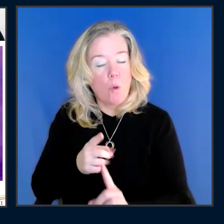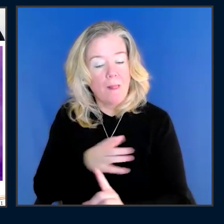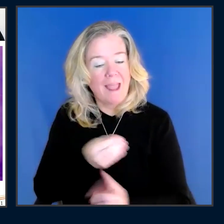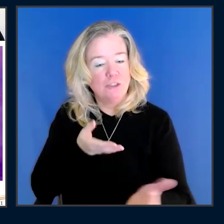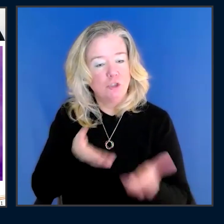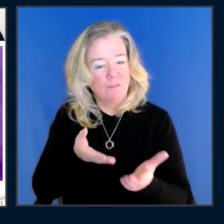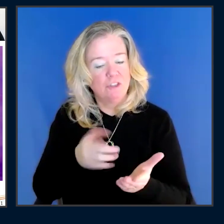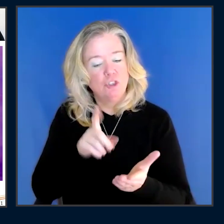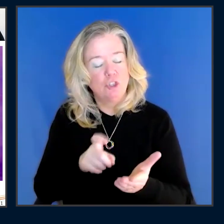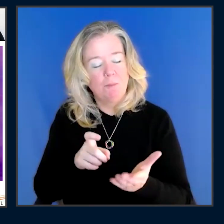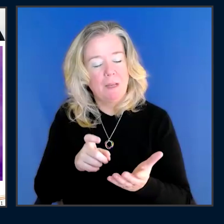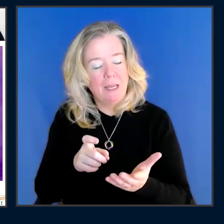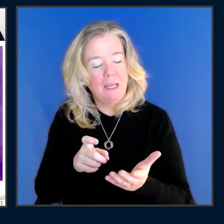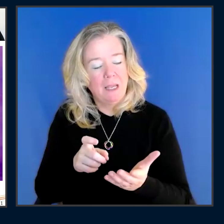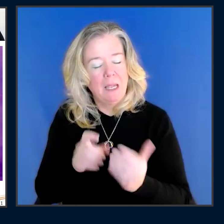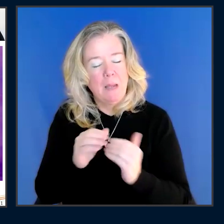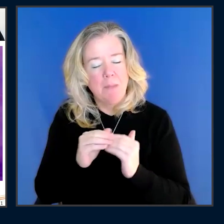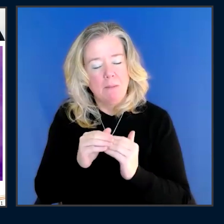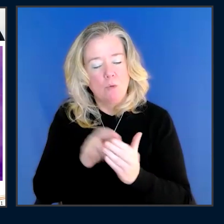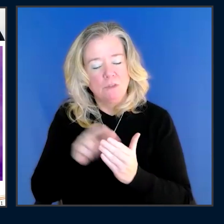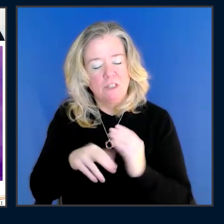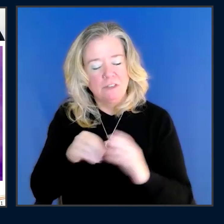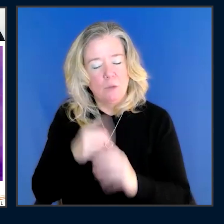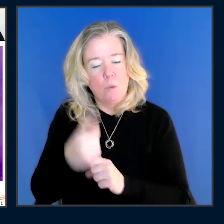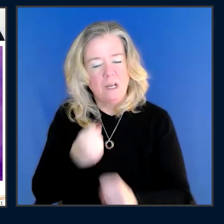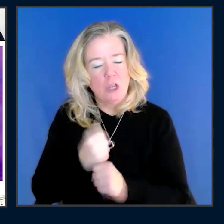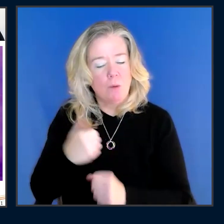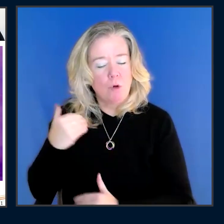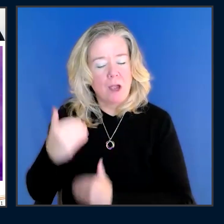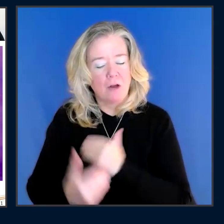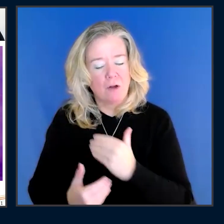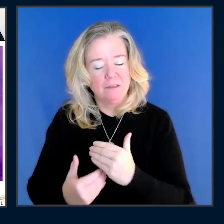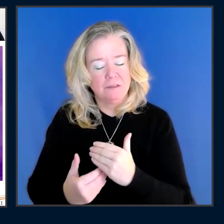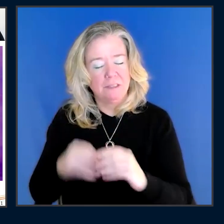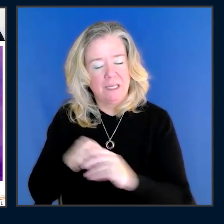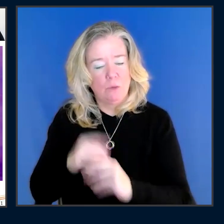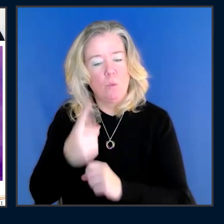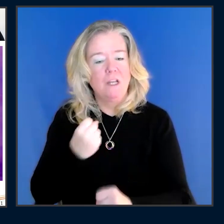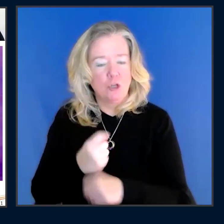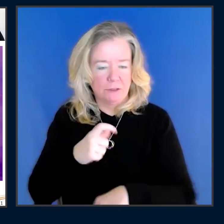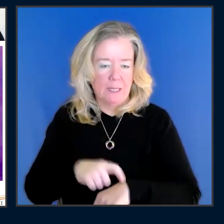goals and services should be minimally resolved in one year's progress and one year's time.